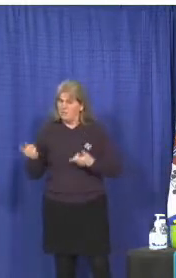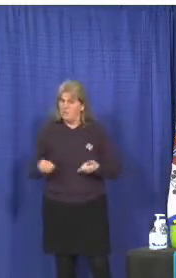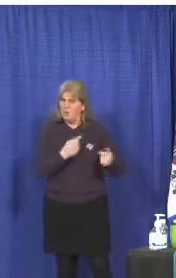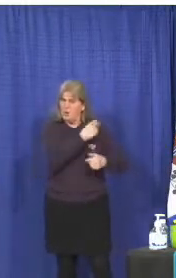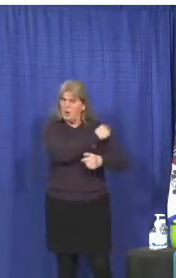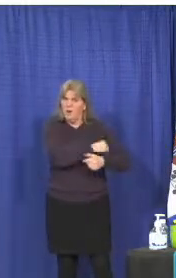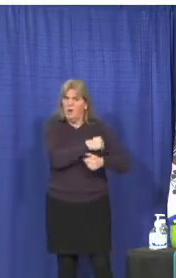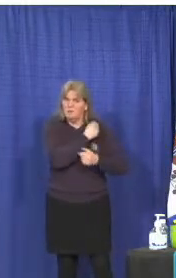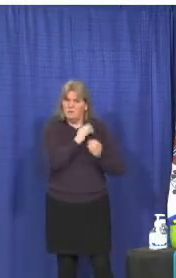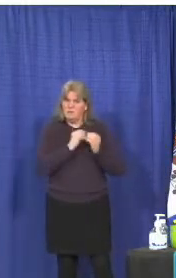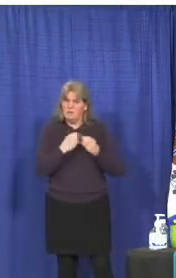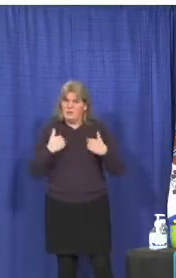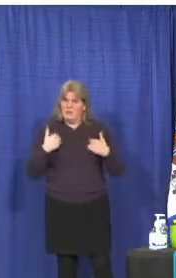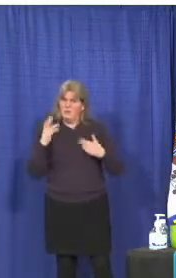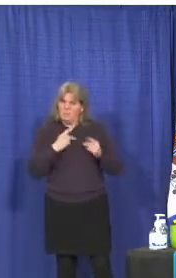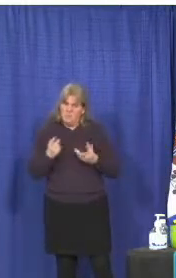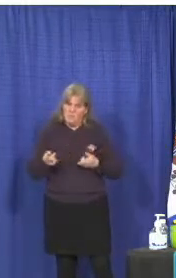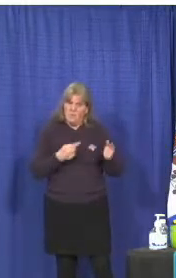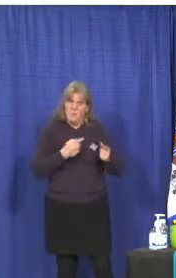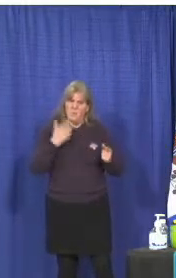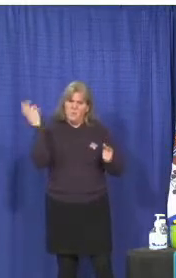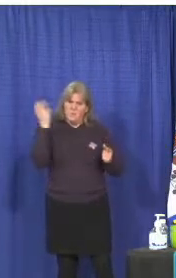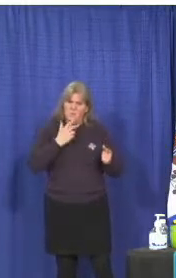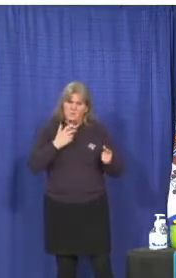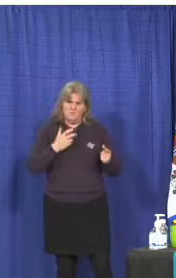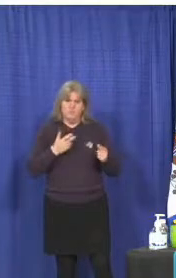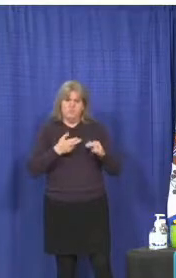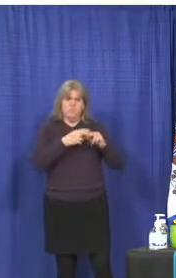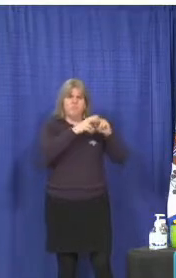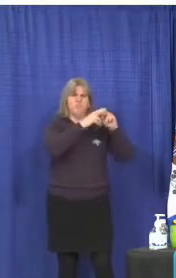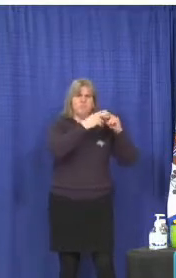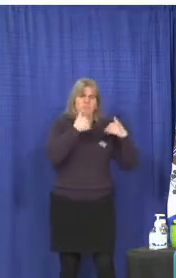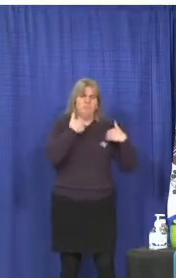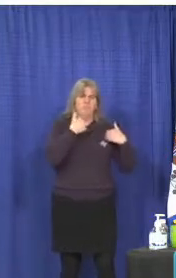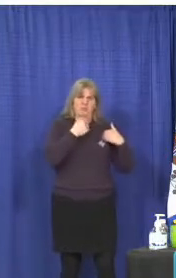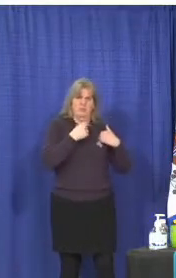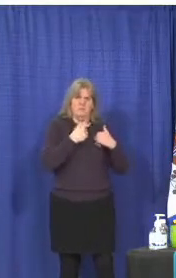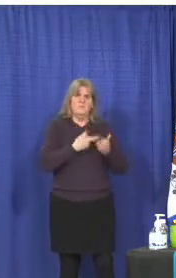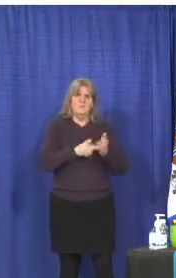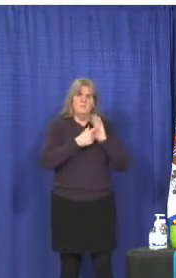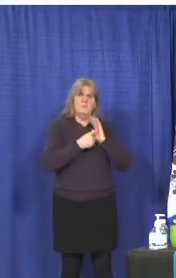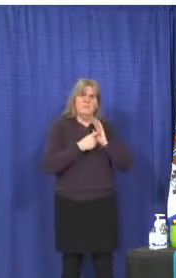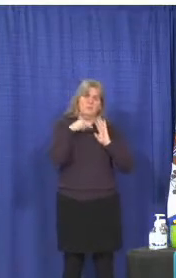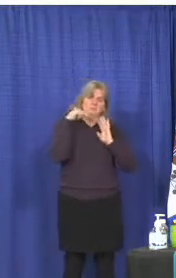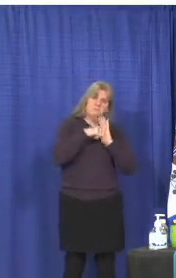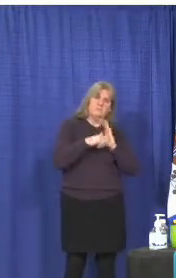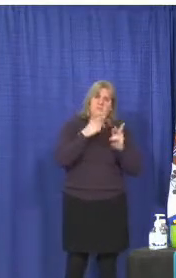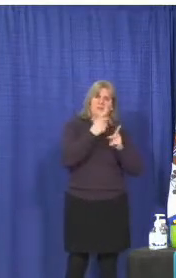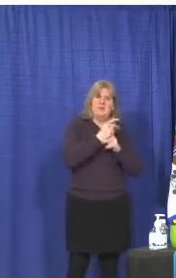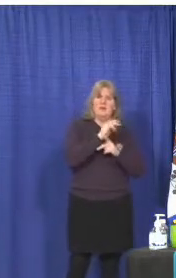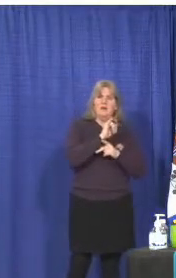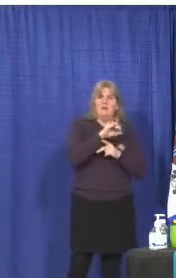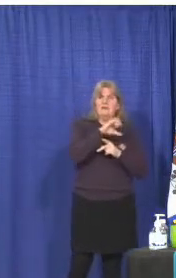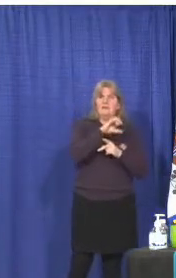quite a substantial increase of younger patients who require intensive care.